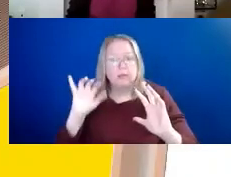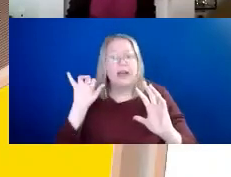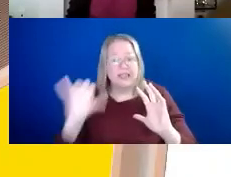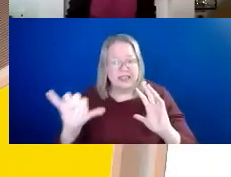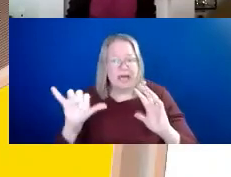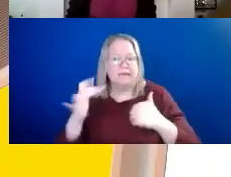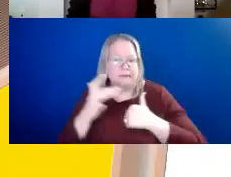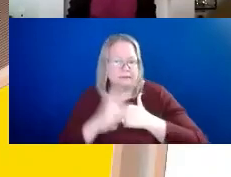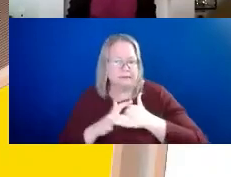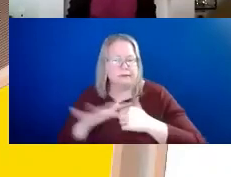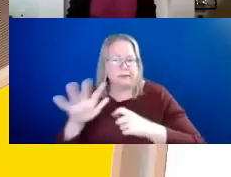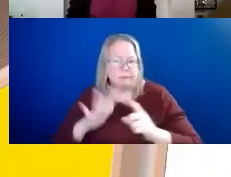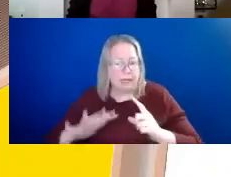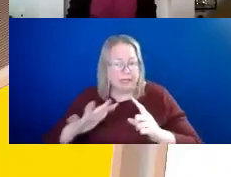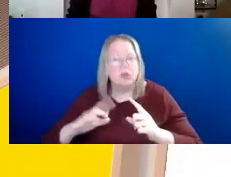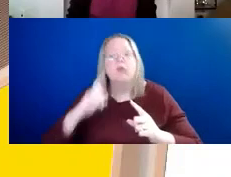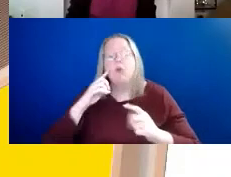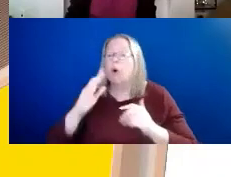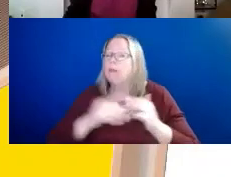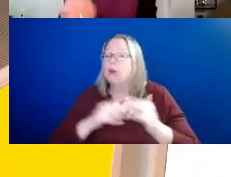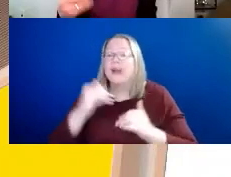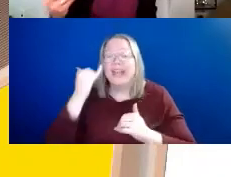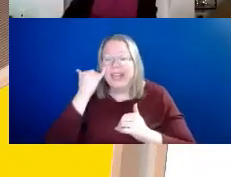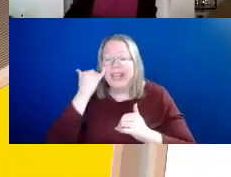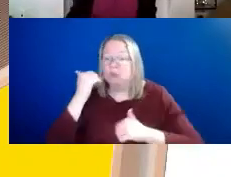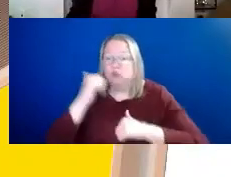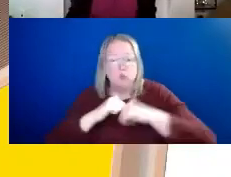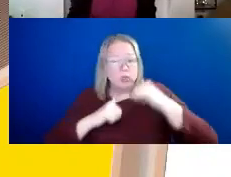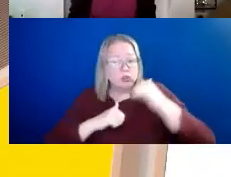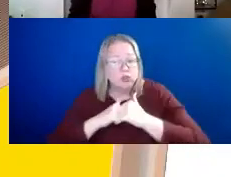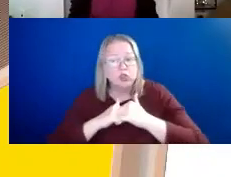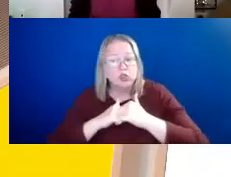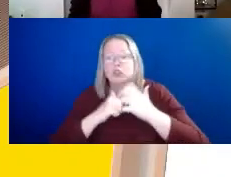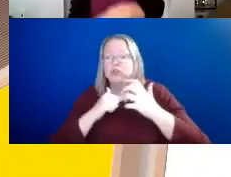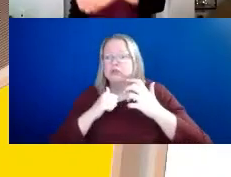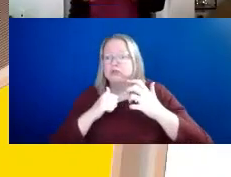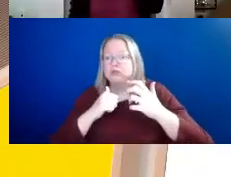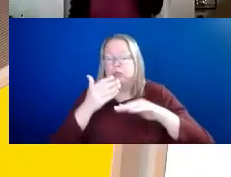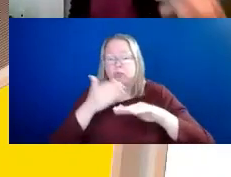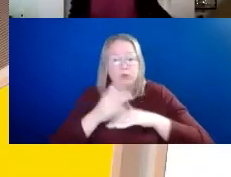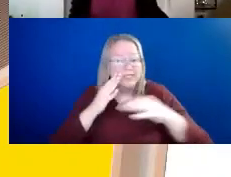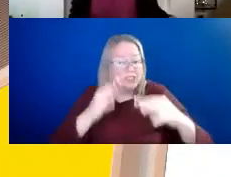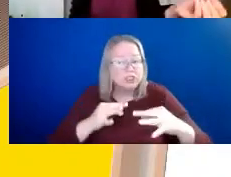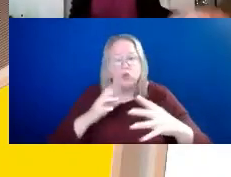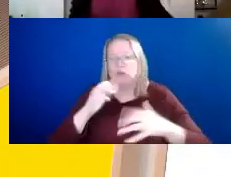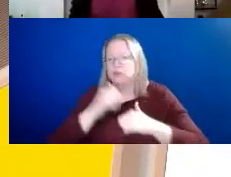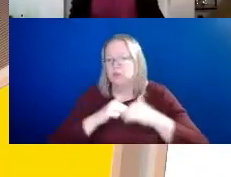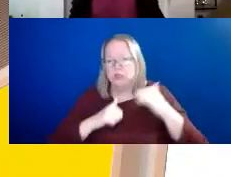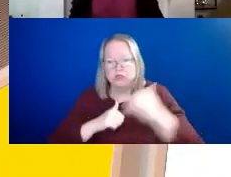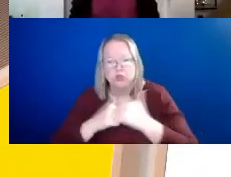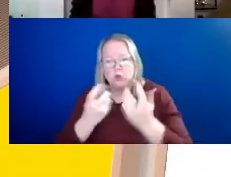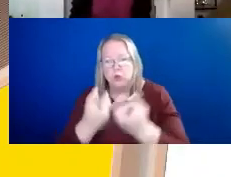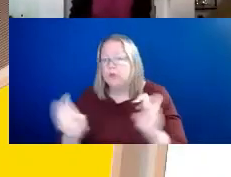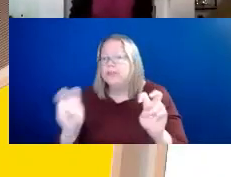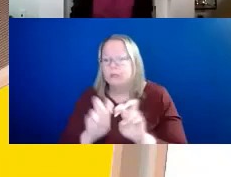12:58:56 for whether it's a structured 12:59:01 poster session or a structured Roundtable. 12:59:08 For